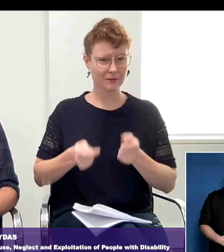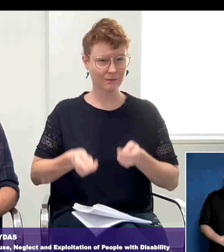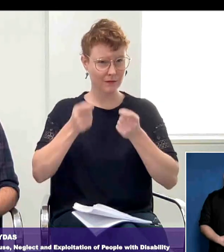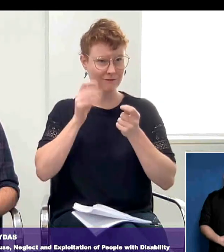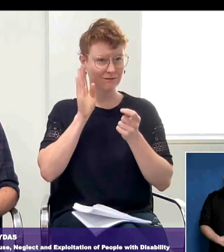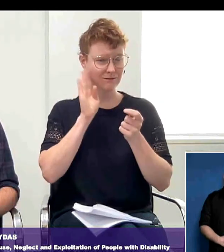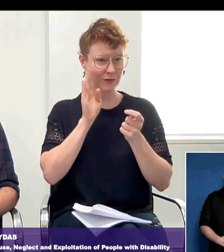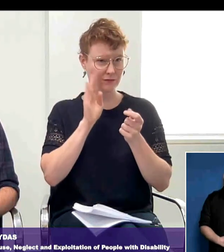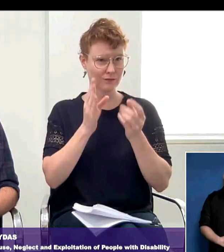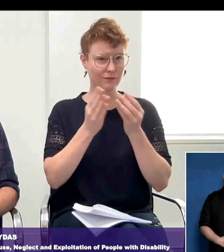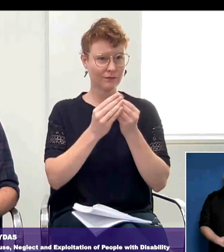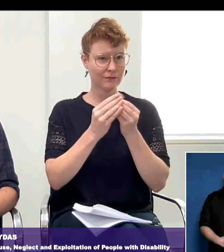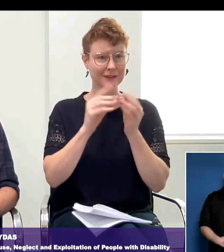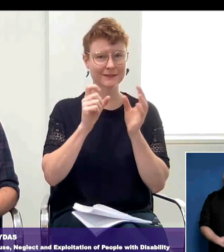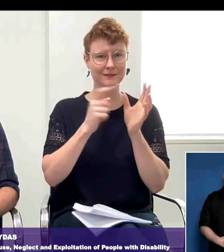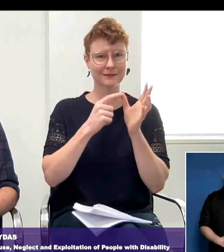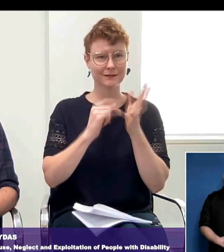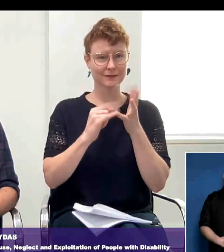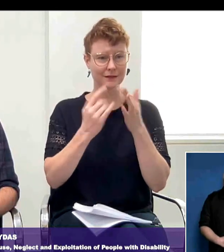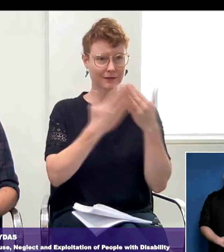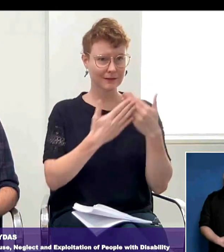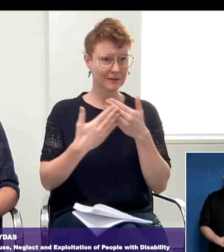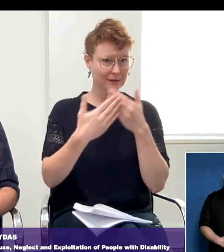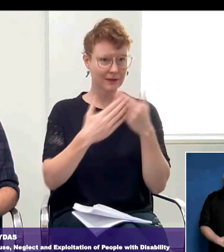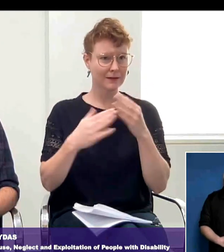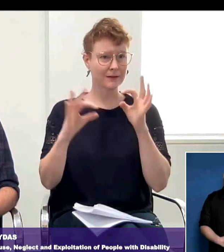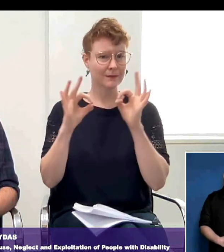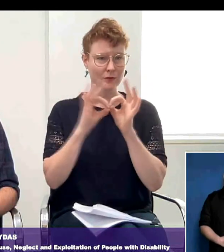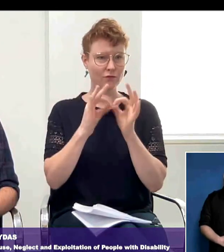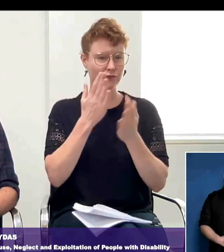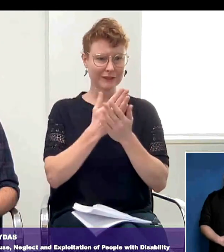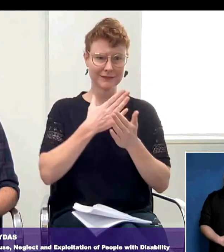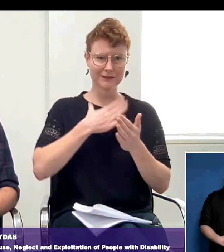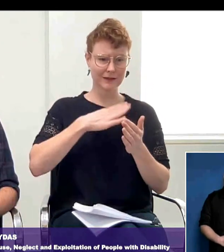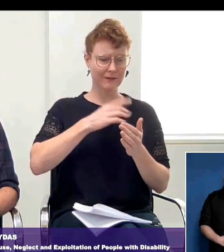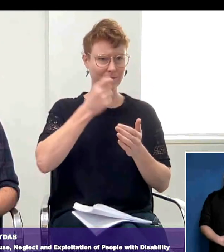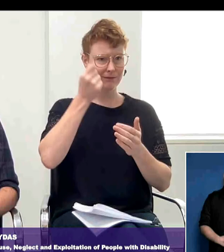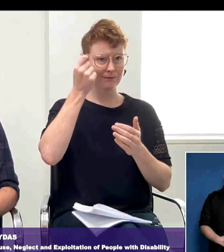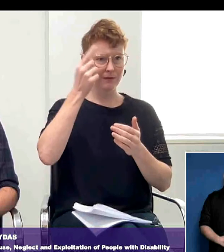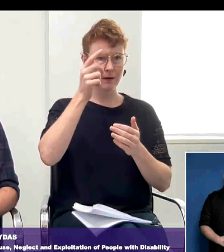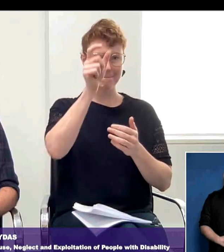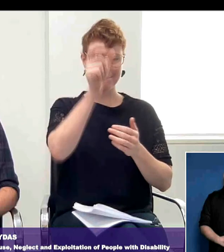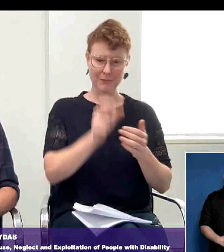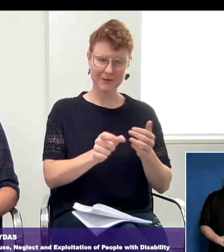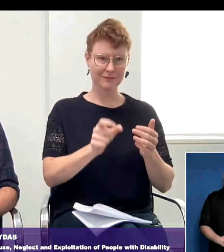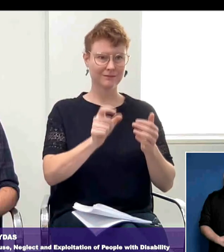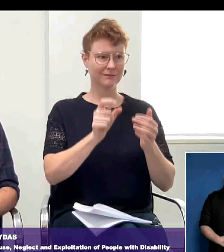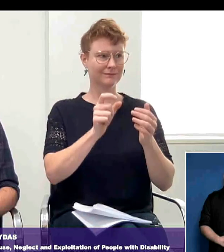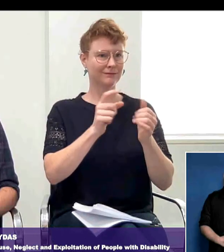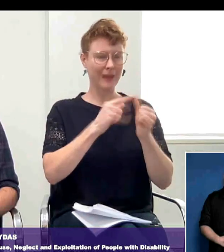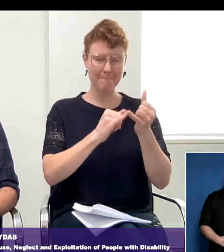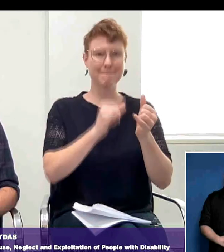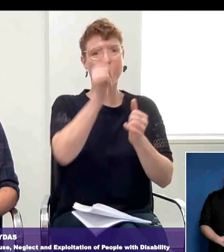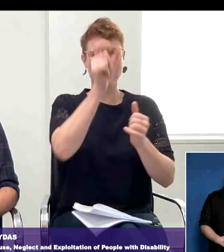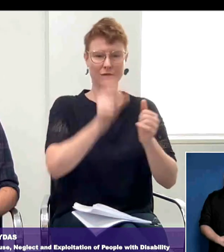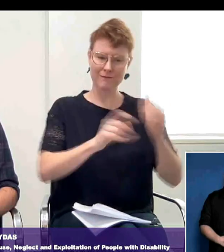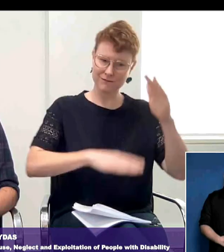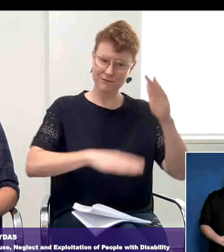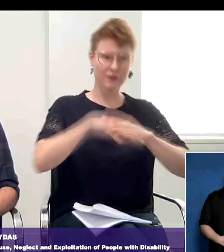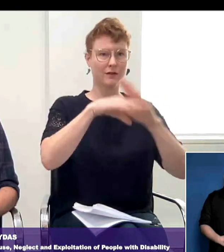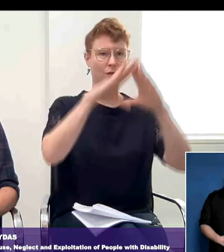As Simon mentioned previously with Case Study B, there needs to be an understanding of the